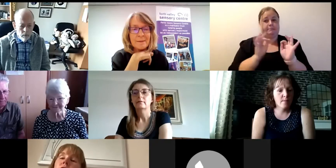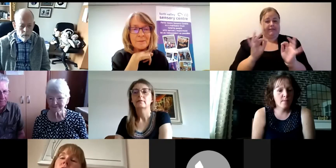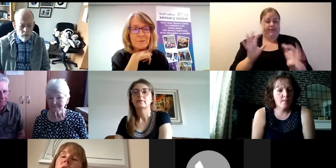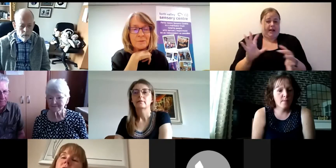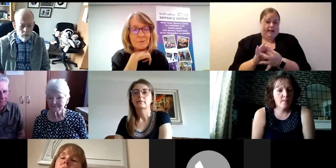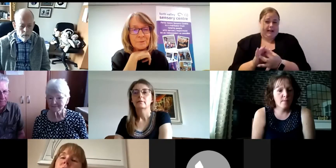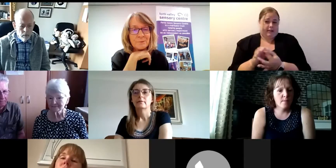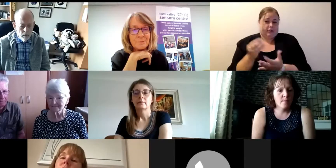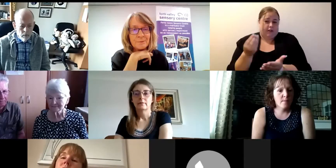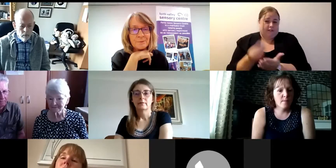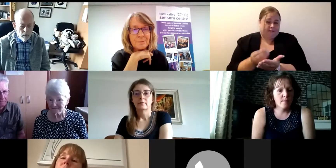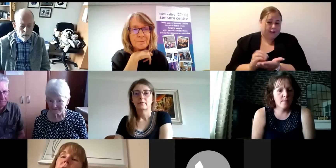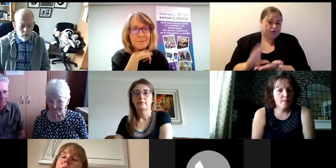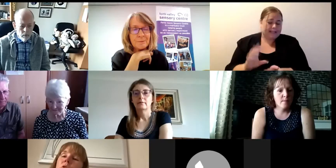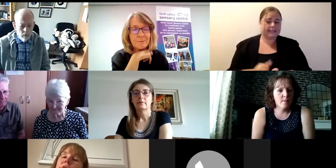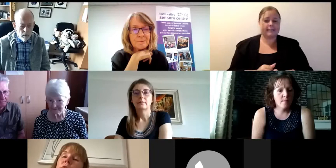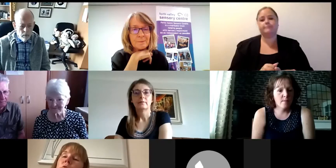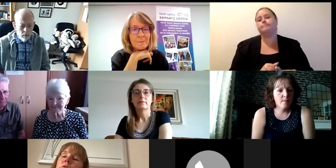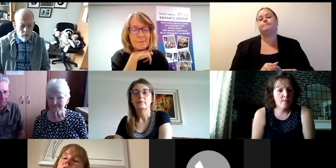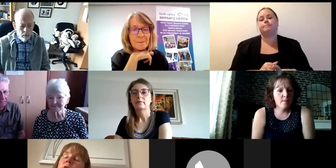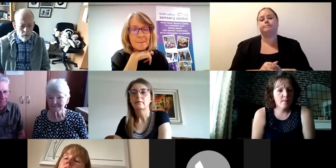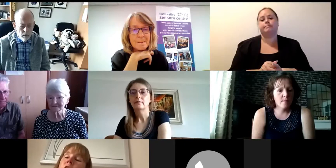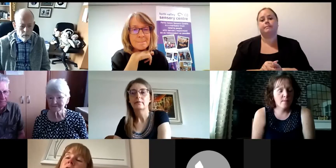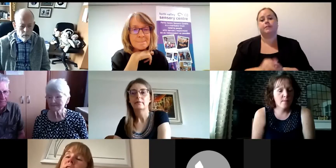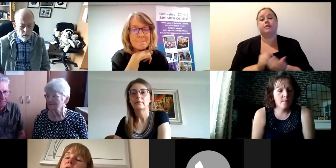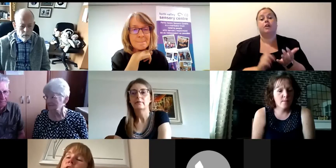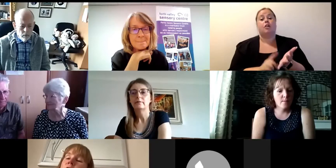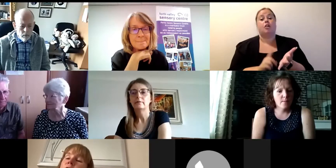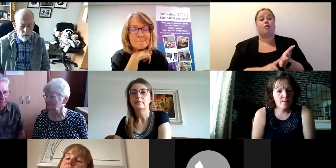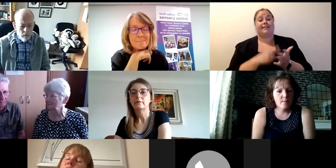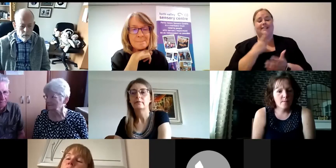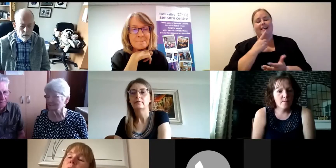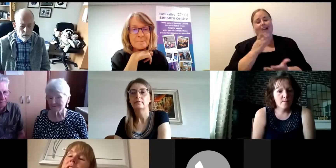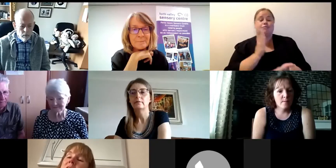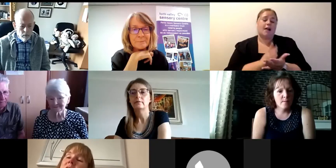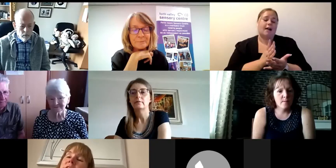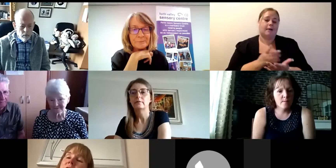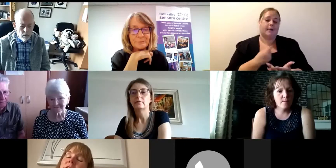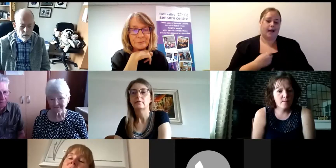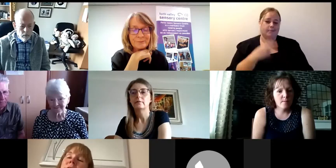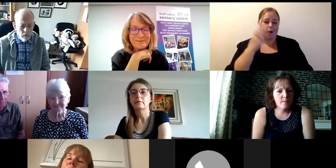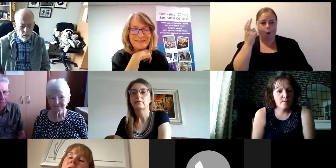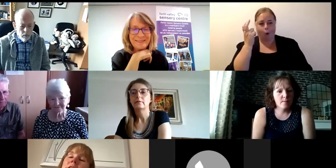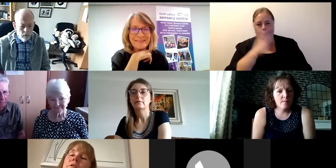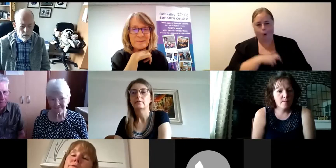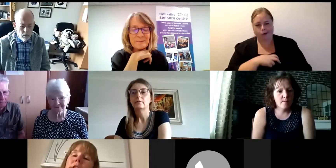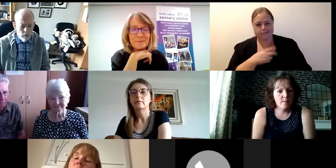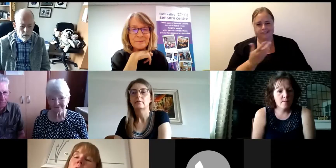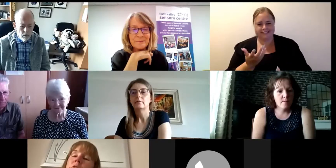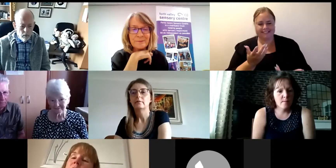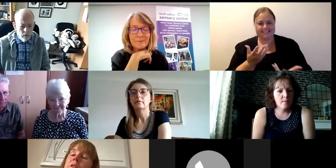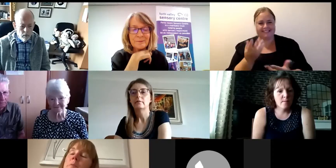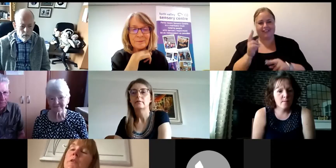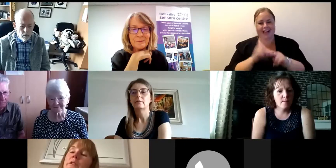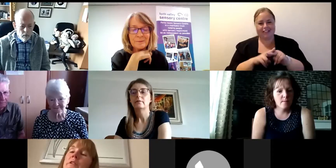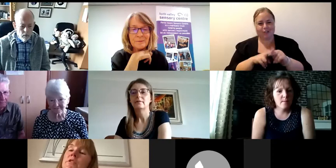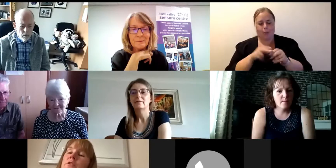Yes so, I'm like more of the old school generation of social media using facebook and twitter but all the youngsters